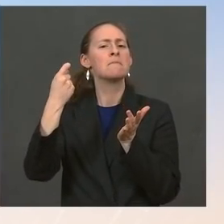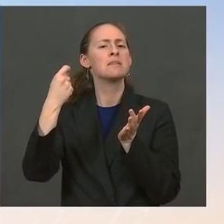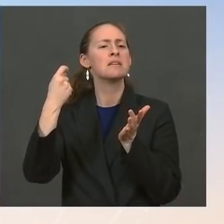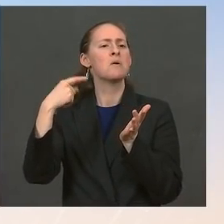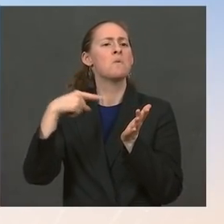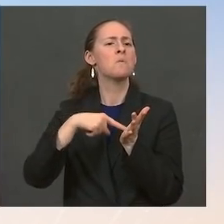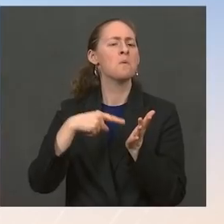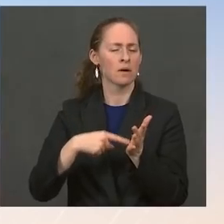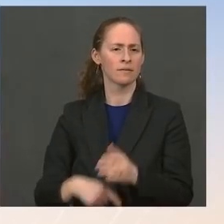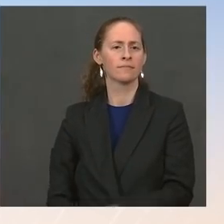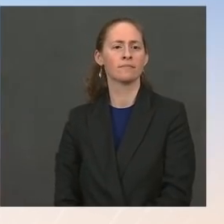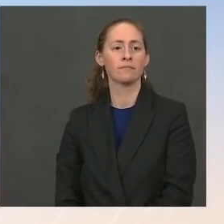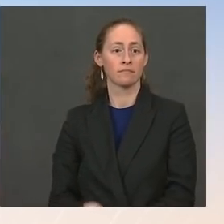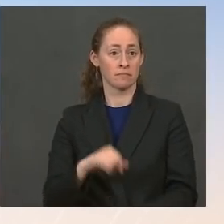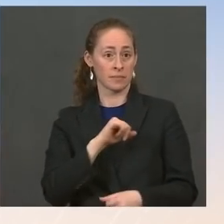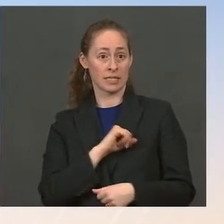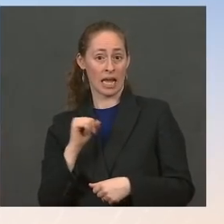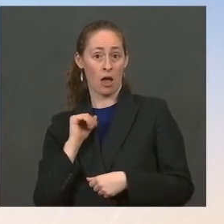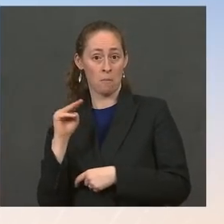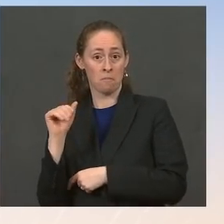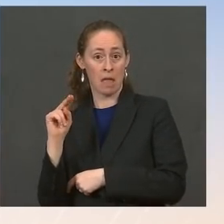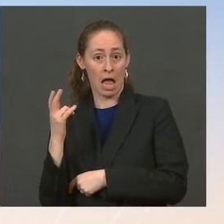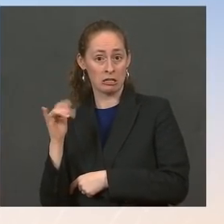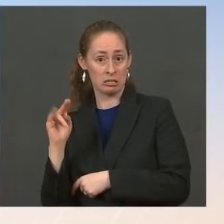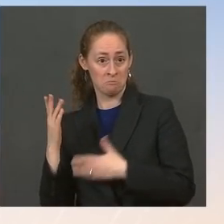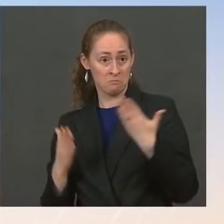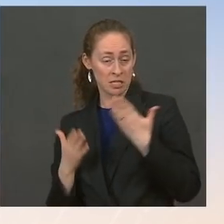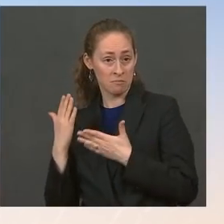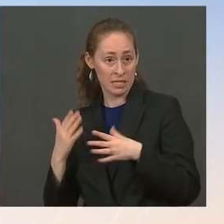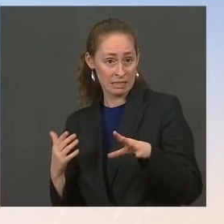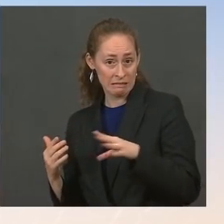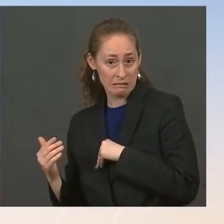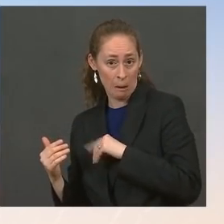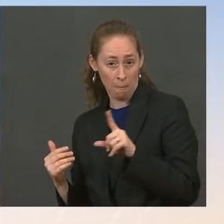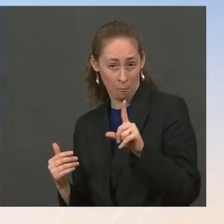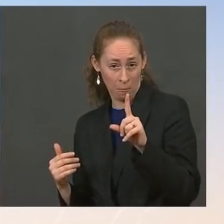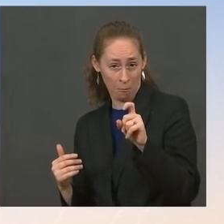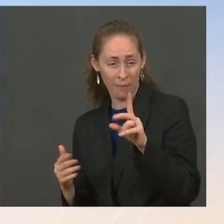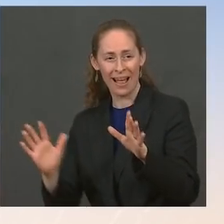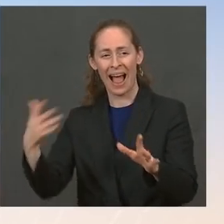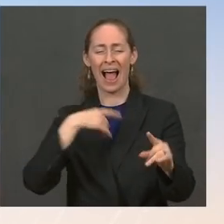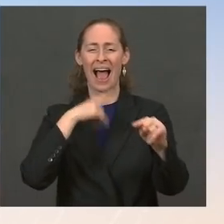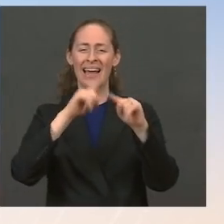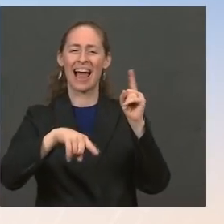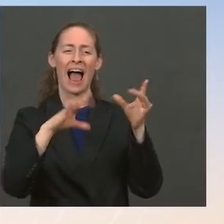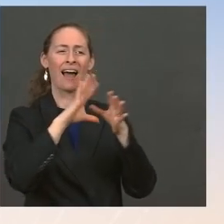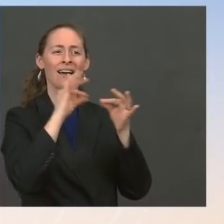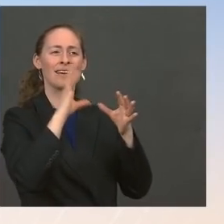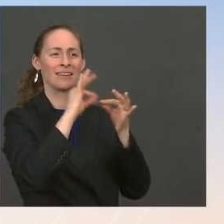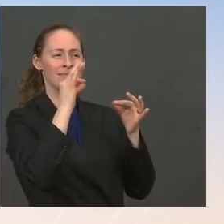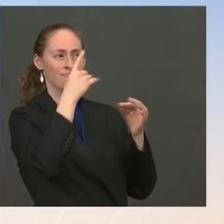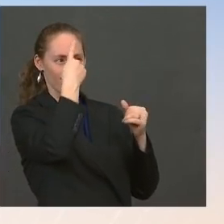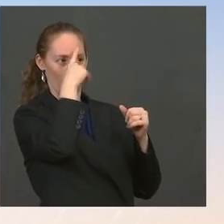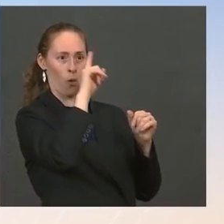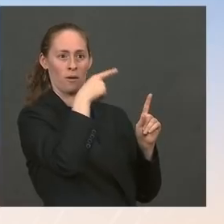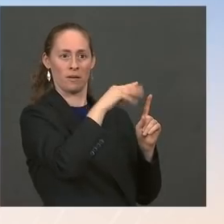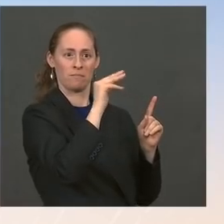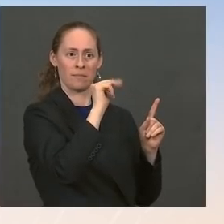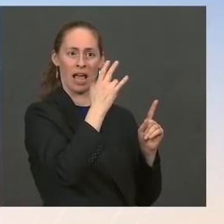Would you go so far as to say? Ms. Psaki: I don't want to speak for Senator Manchin or all of the American people; I can only speak for the President and the White House. But what I think it's important